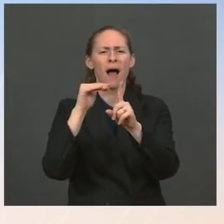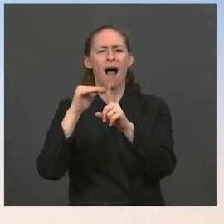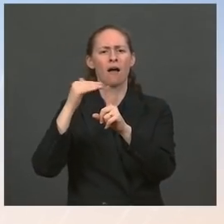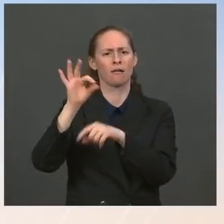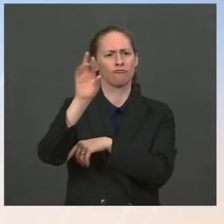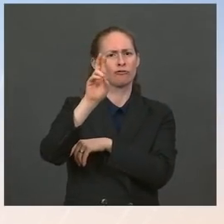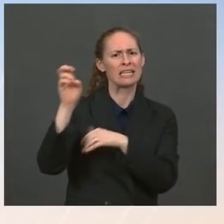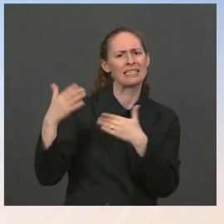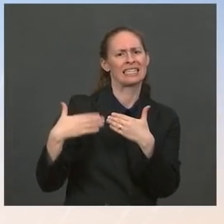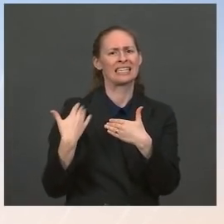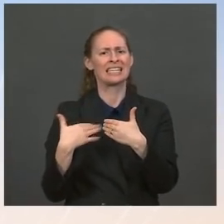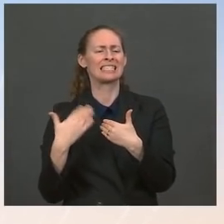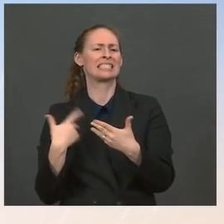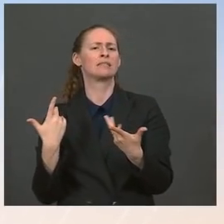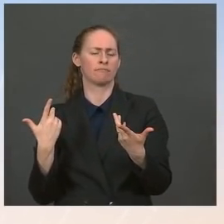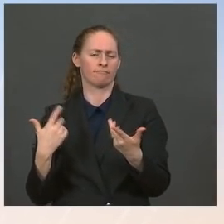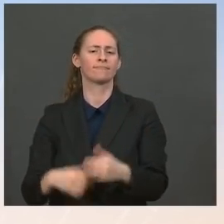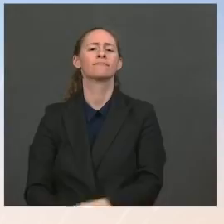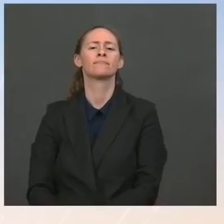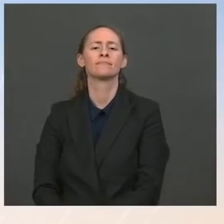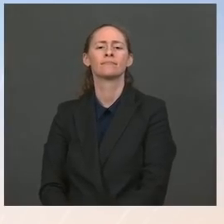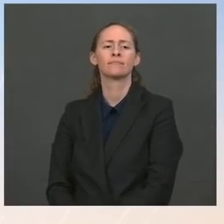for people to get vaccinated, and that we message that out.